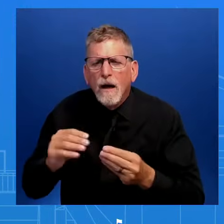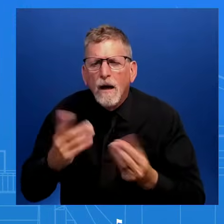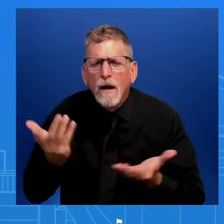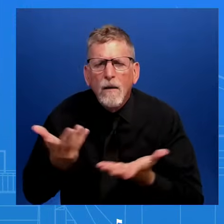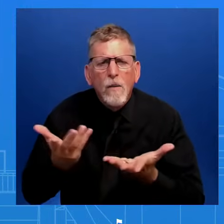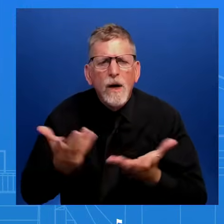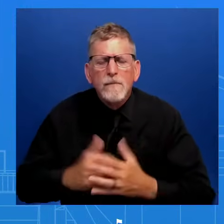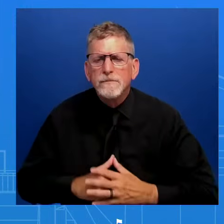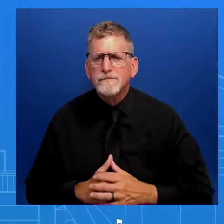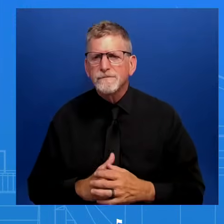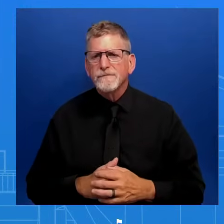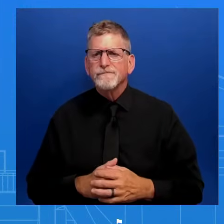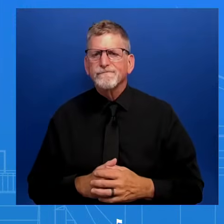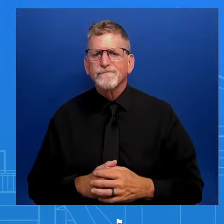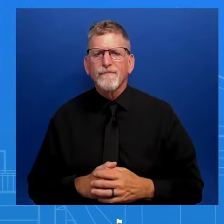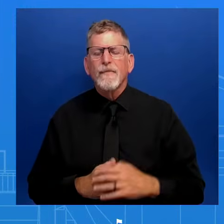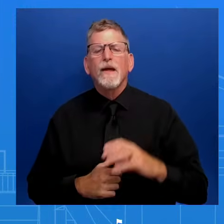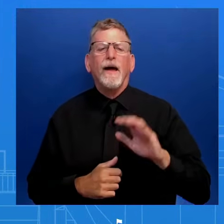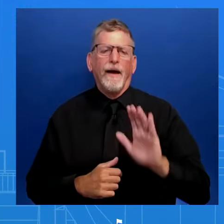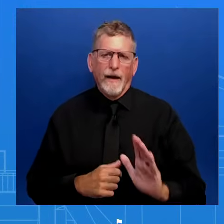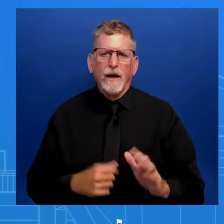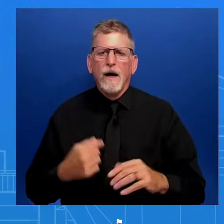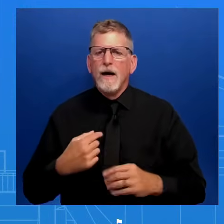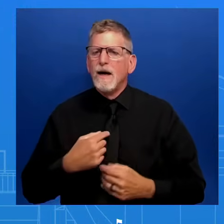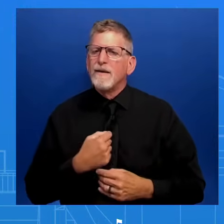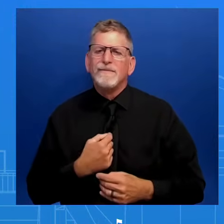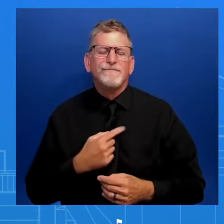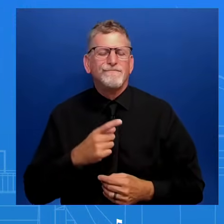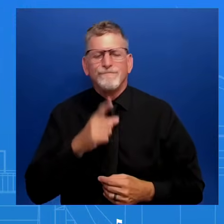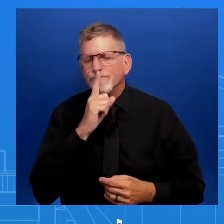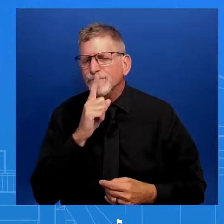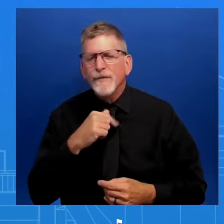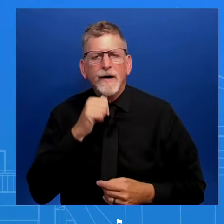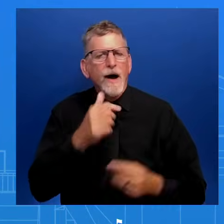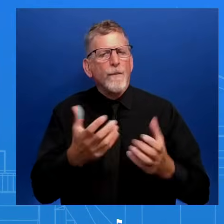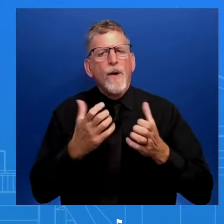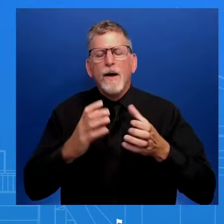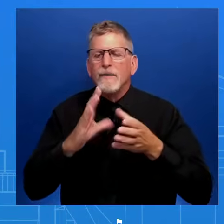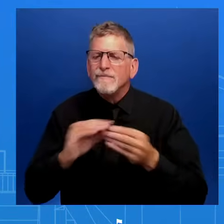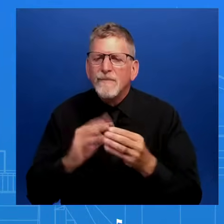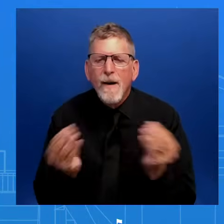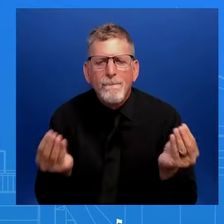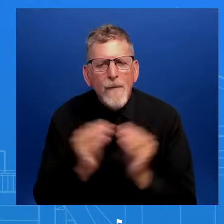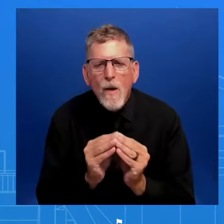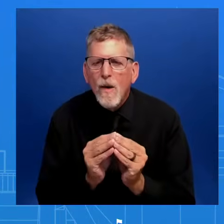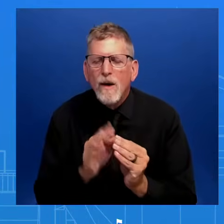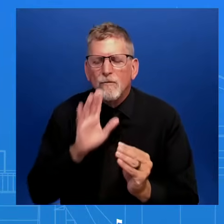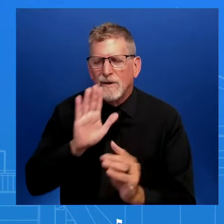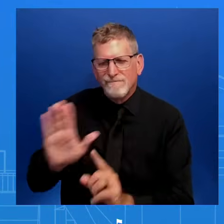We're not going to comment on this. This is -- this is an independent investigation that is being led by a Trump-appointed prosecutor,